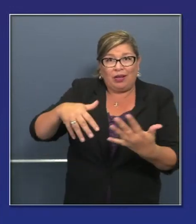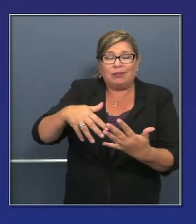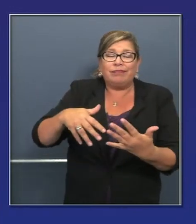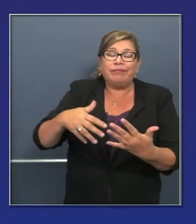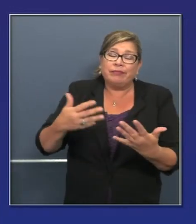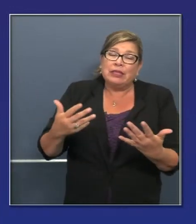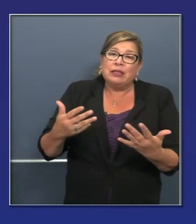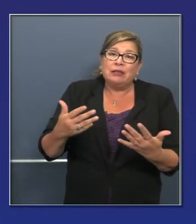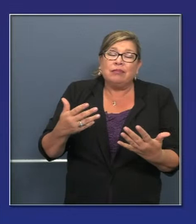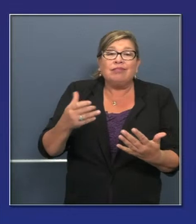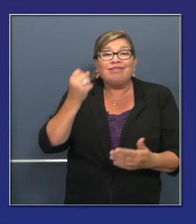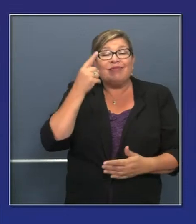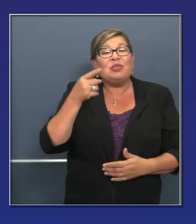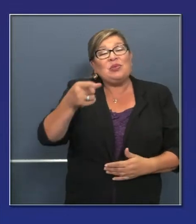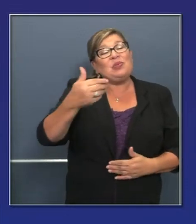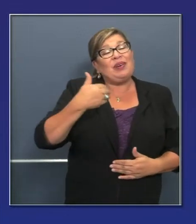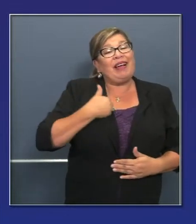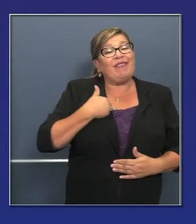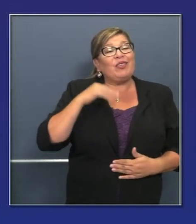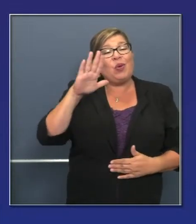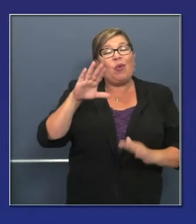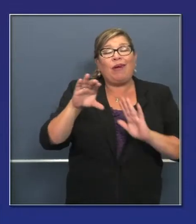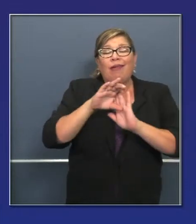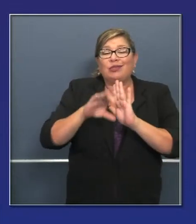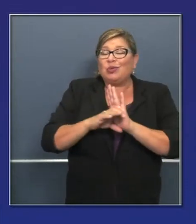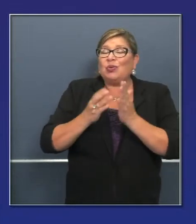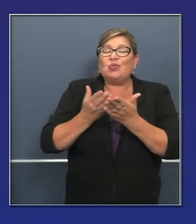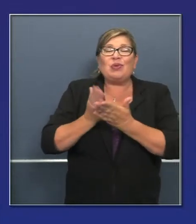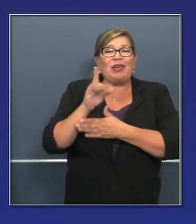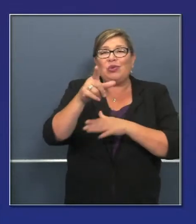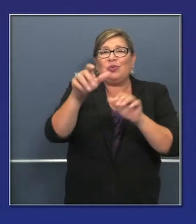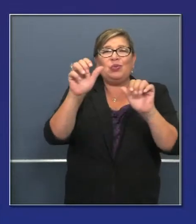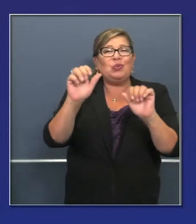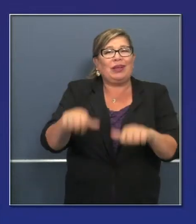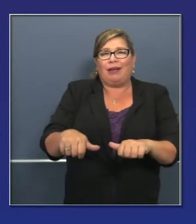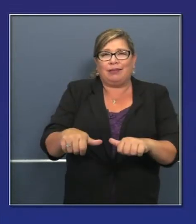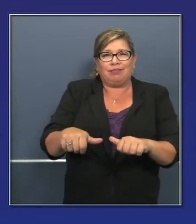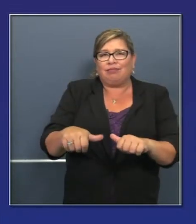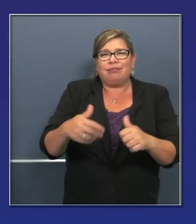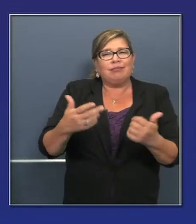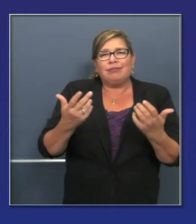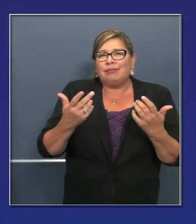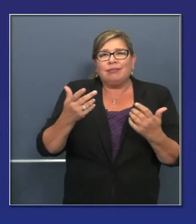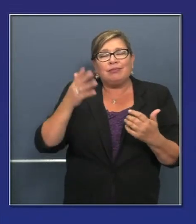people have a constitutional right we've made that clear you want a protest there are crowds that are